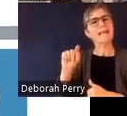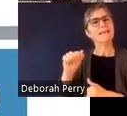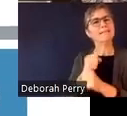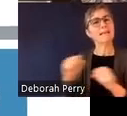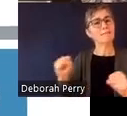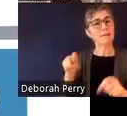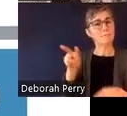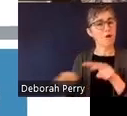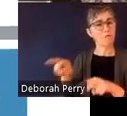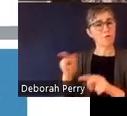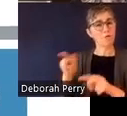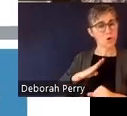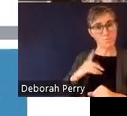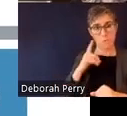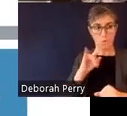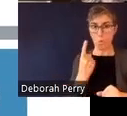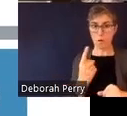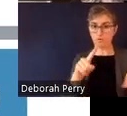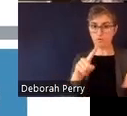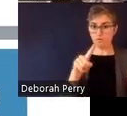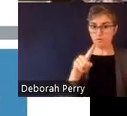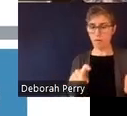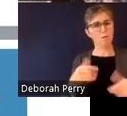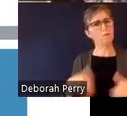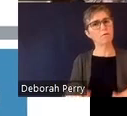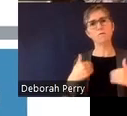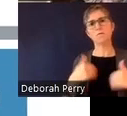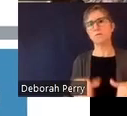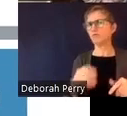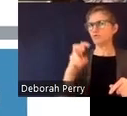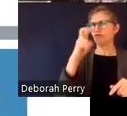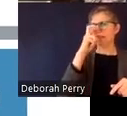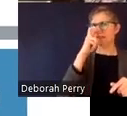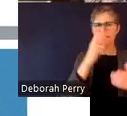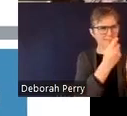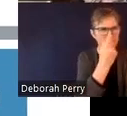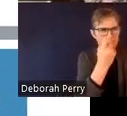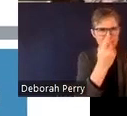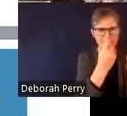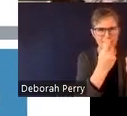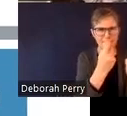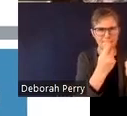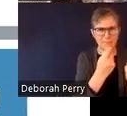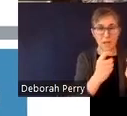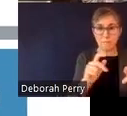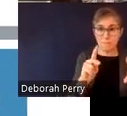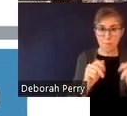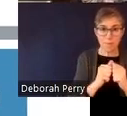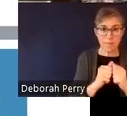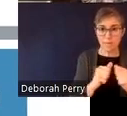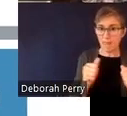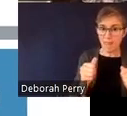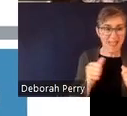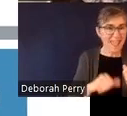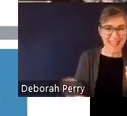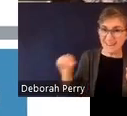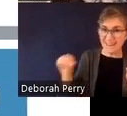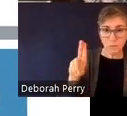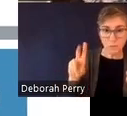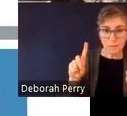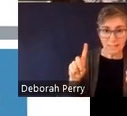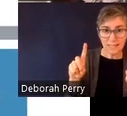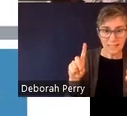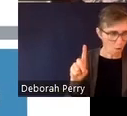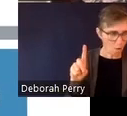trial just was extremely strict in its exclusion of people with any substance use disorder or even